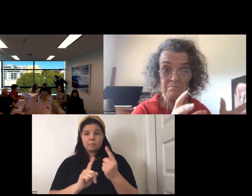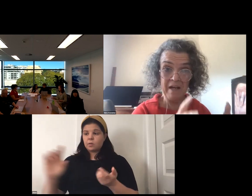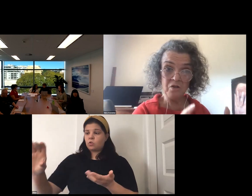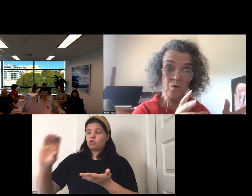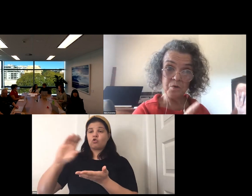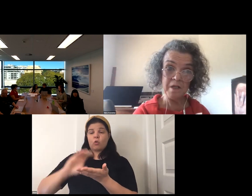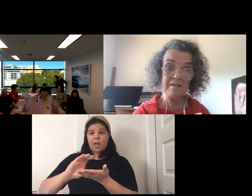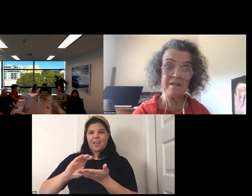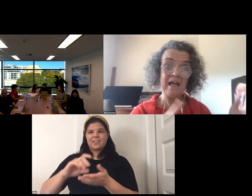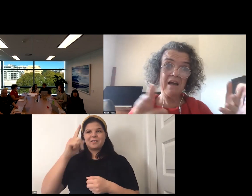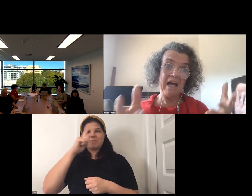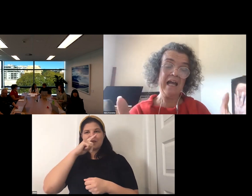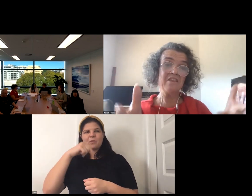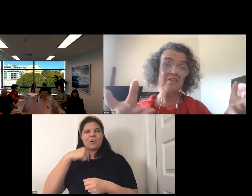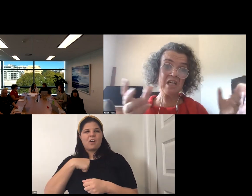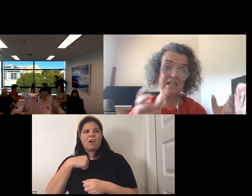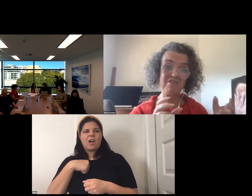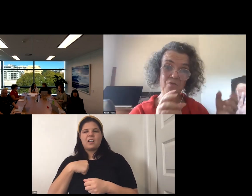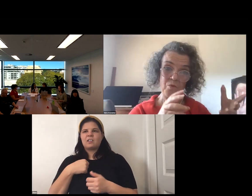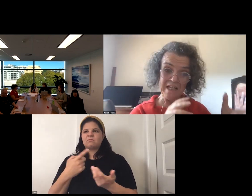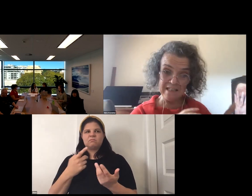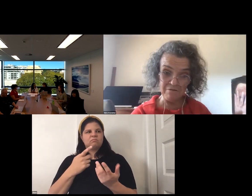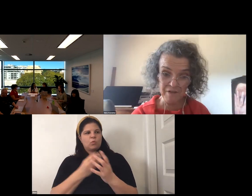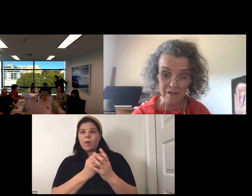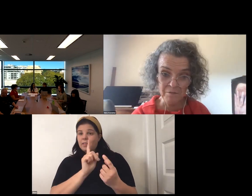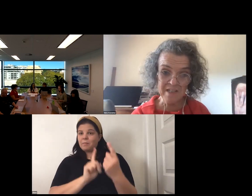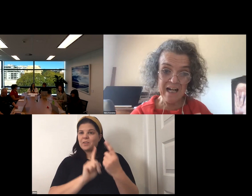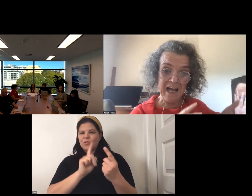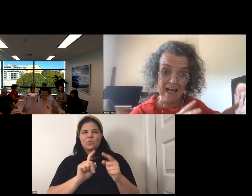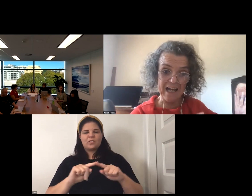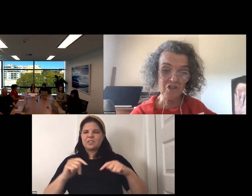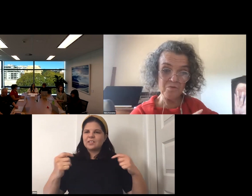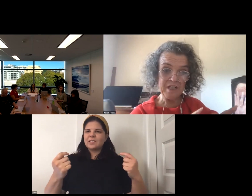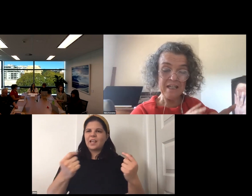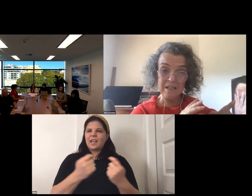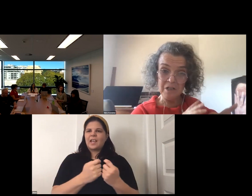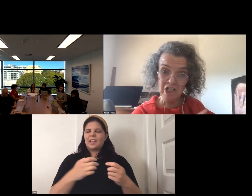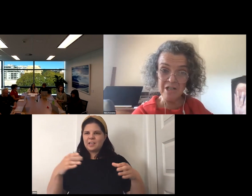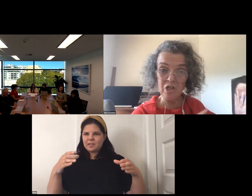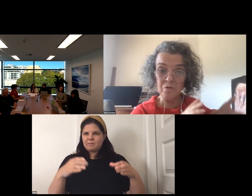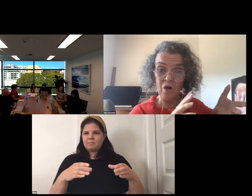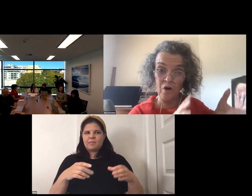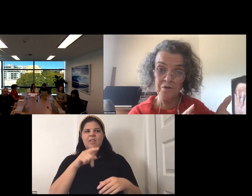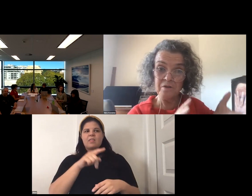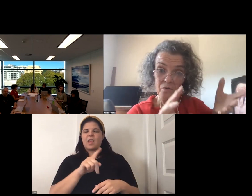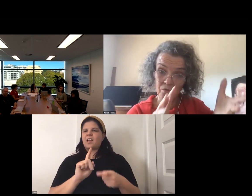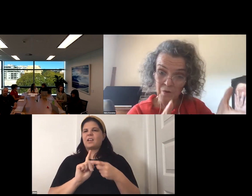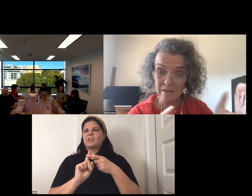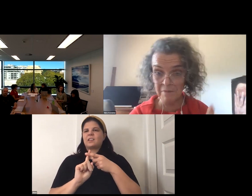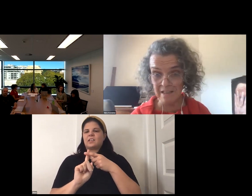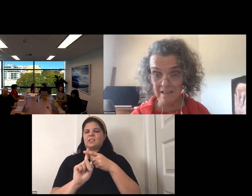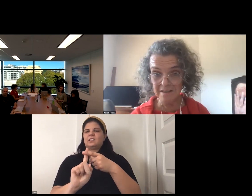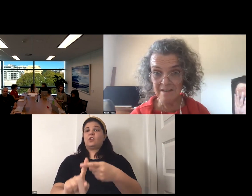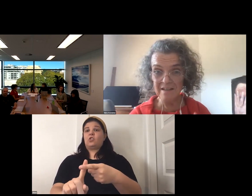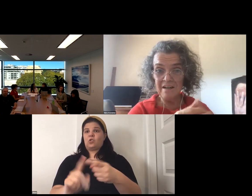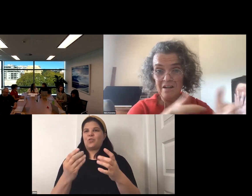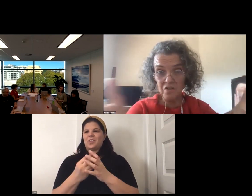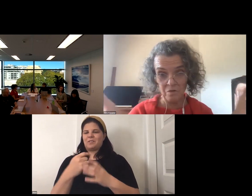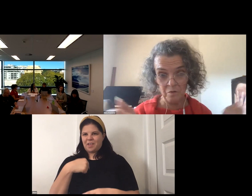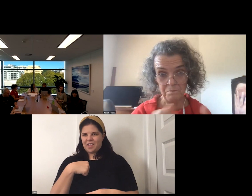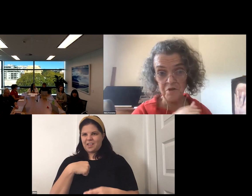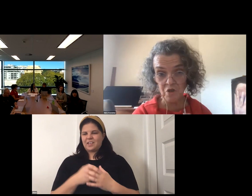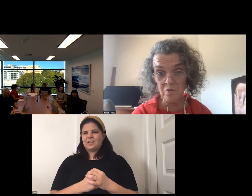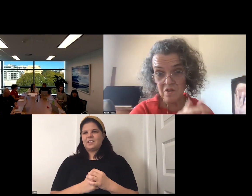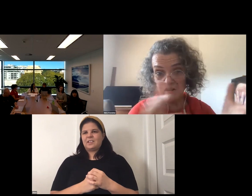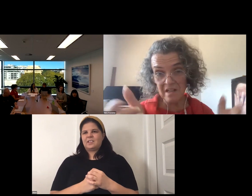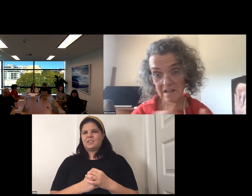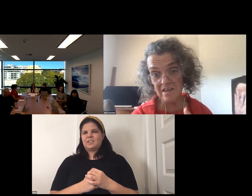mentored with and the team that we developed actually continued on with me to produce the